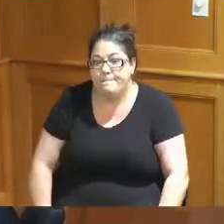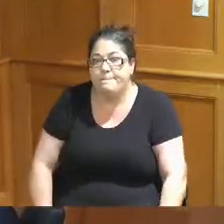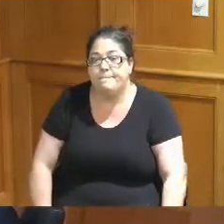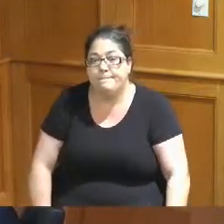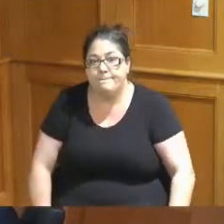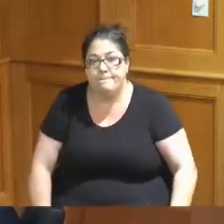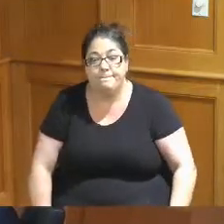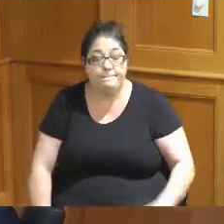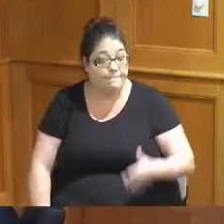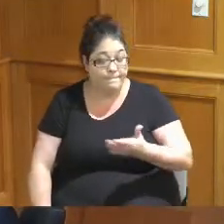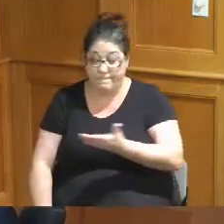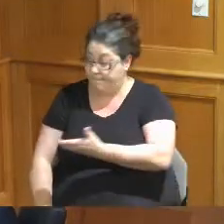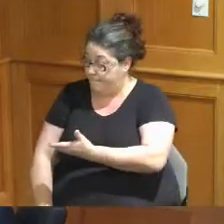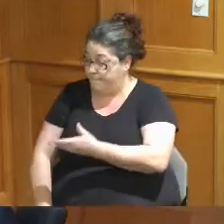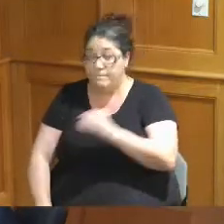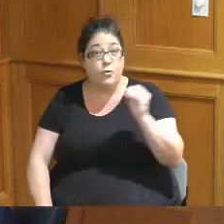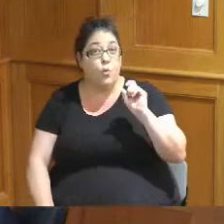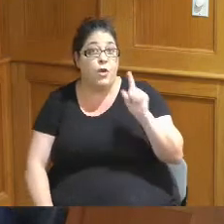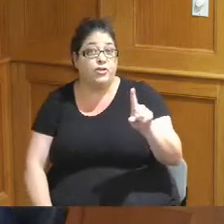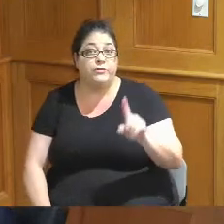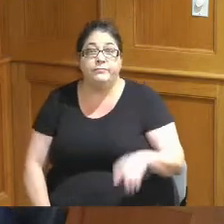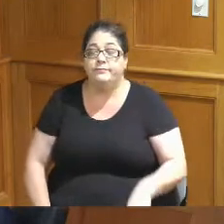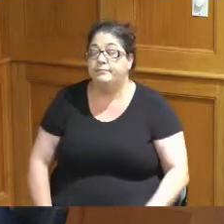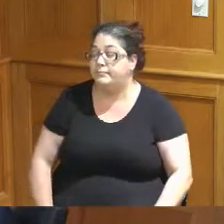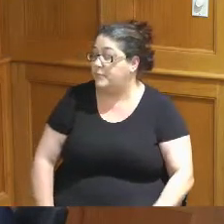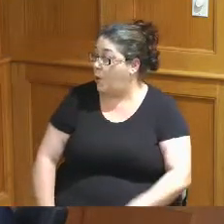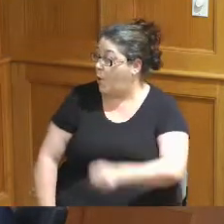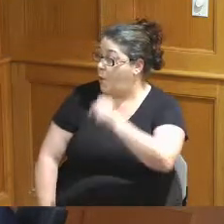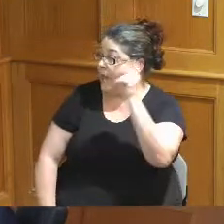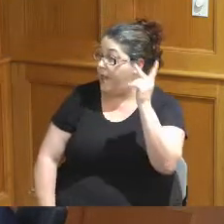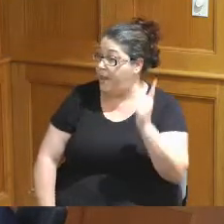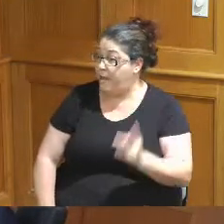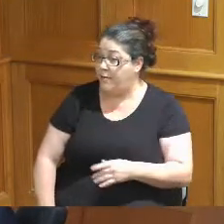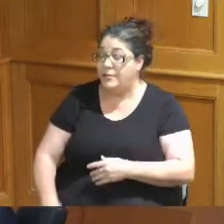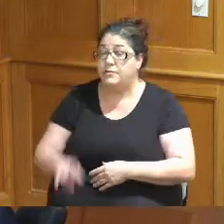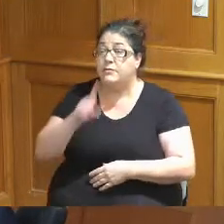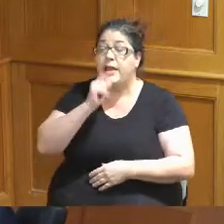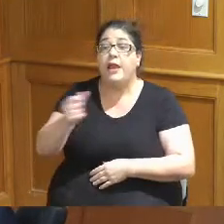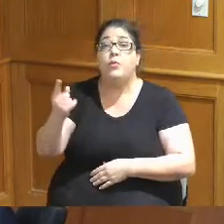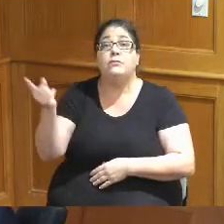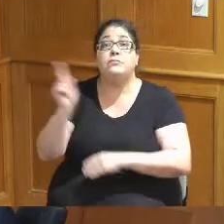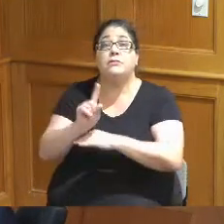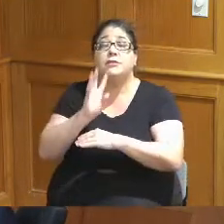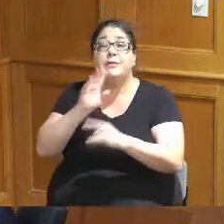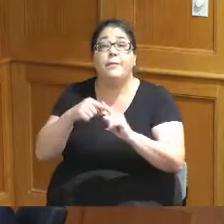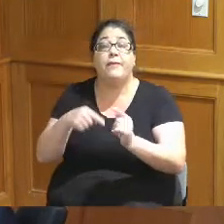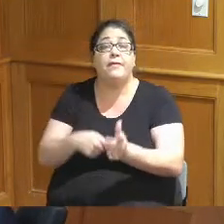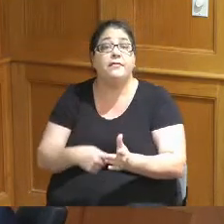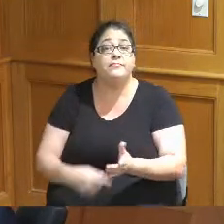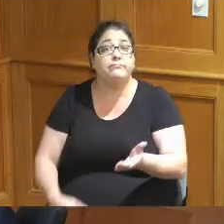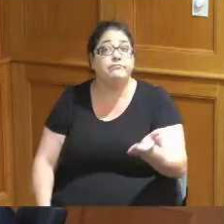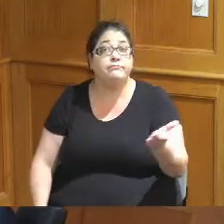Commissioner no questions okay anyone here to speak on it anyone on Zoom